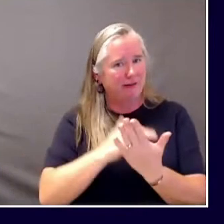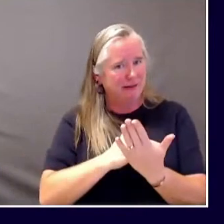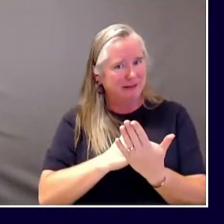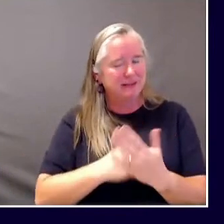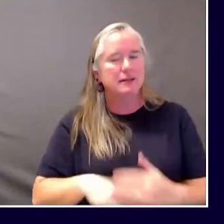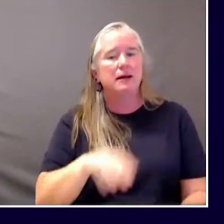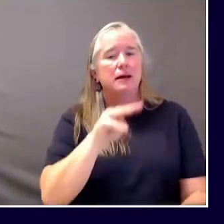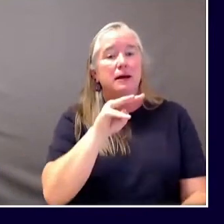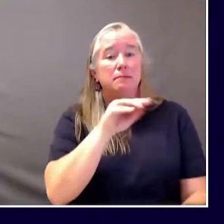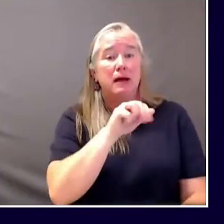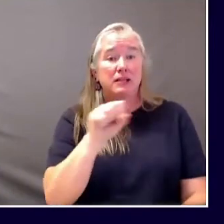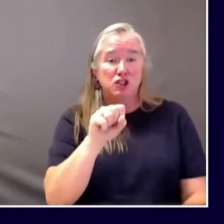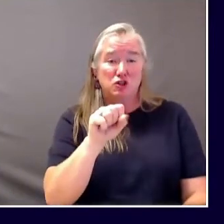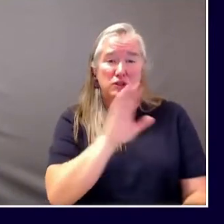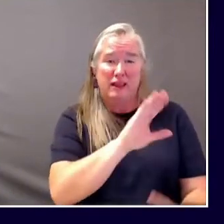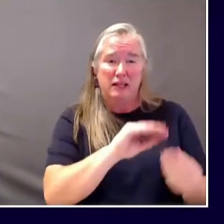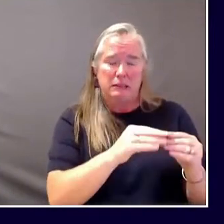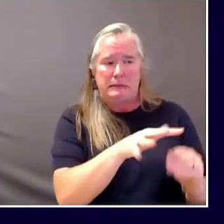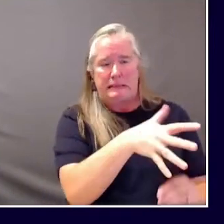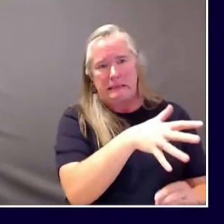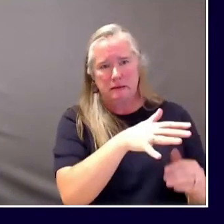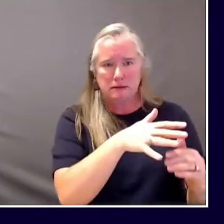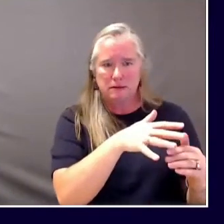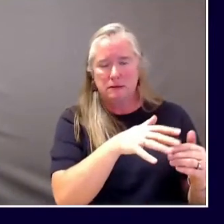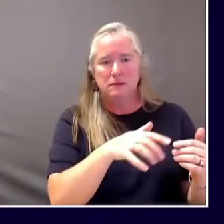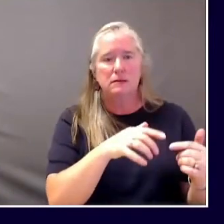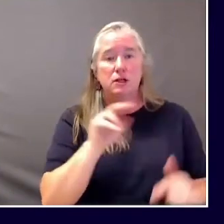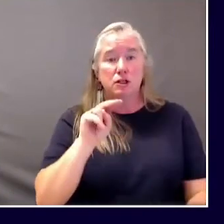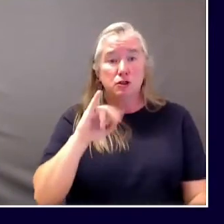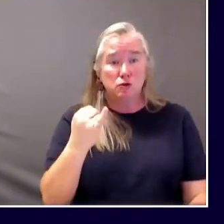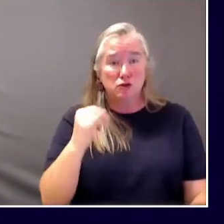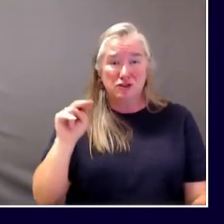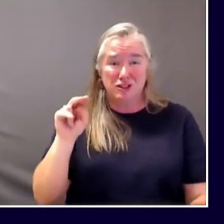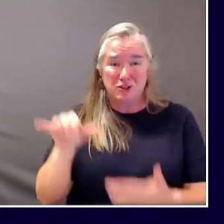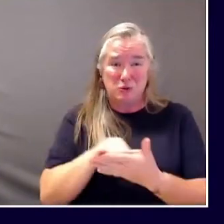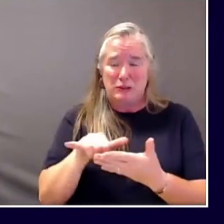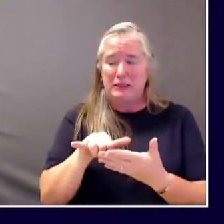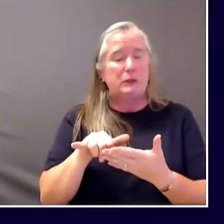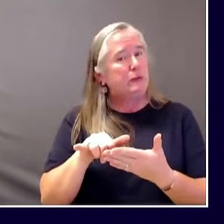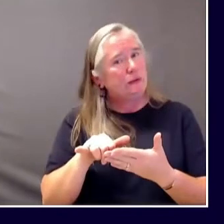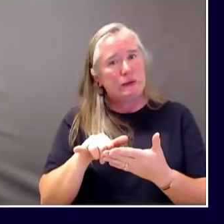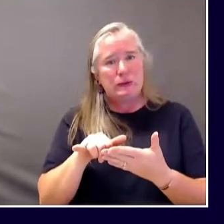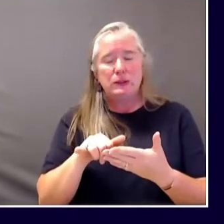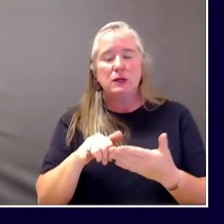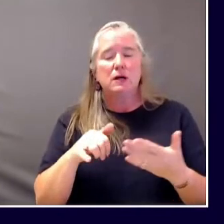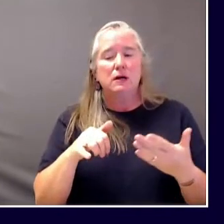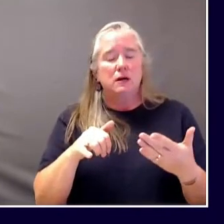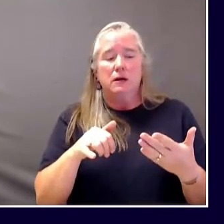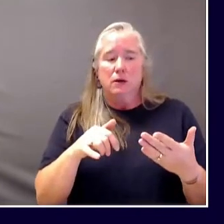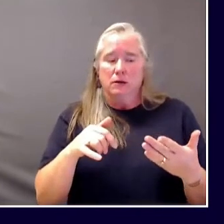get a little bit worse New Jersey New York of the trends